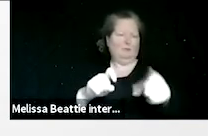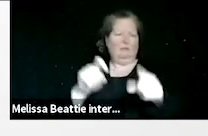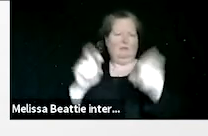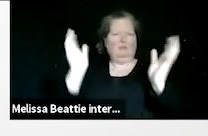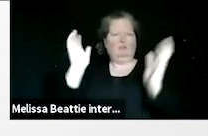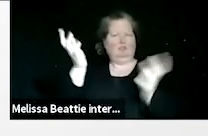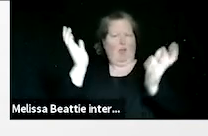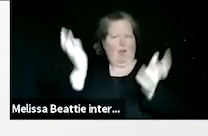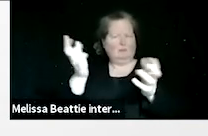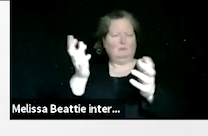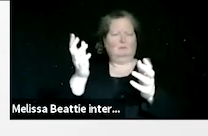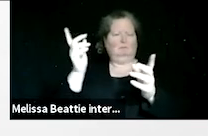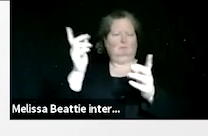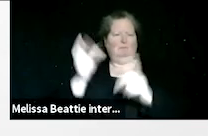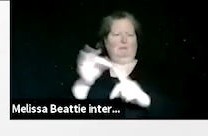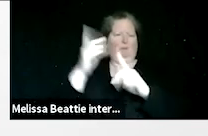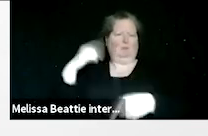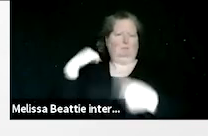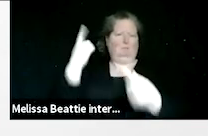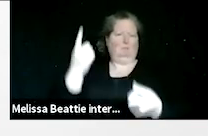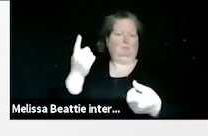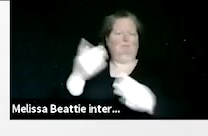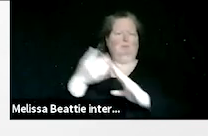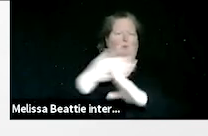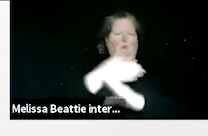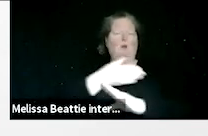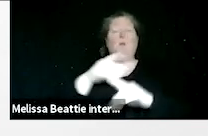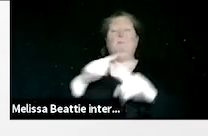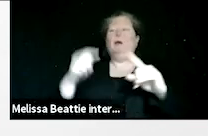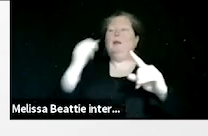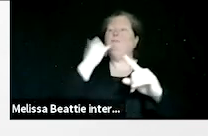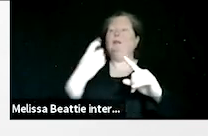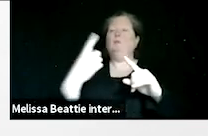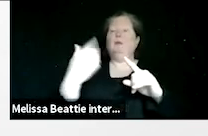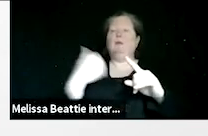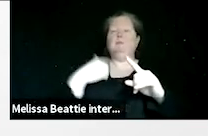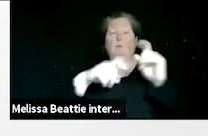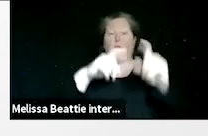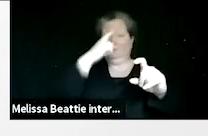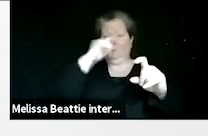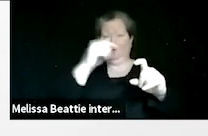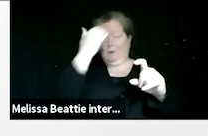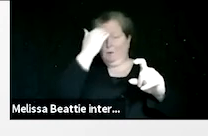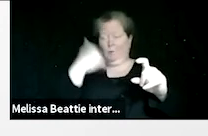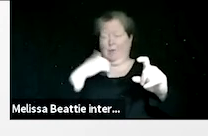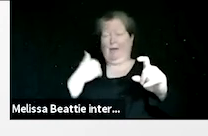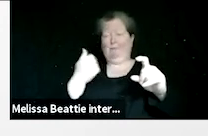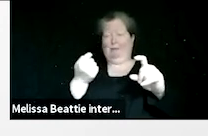Rick Mislan: But I know we have some more time. If anybody has any questions for you then. Rick Mislan: I'll leave it open.